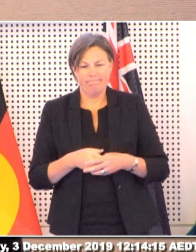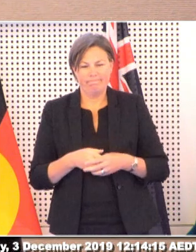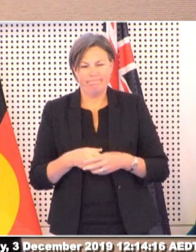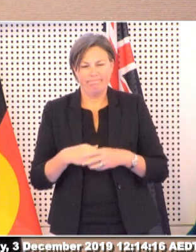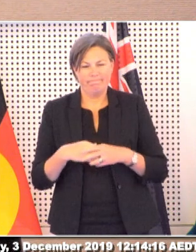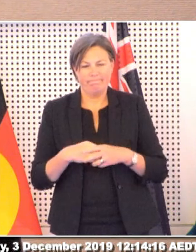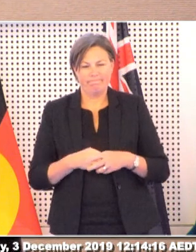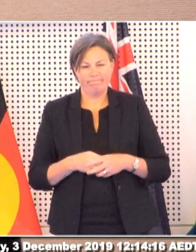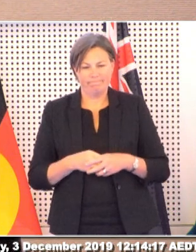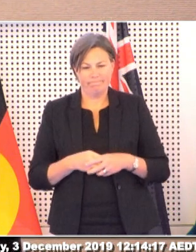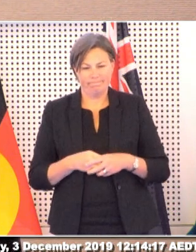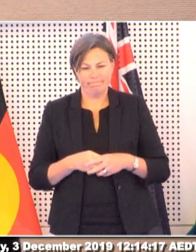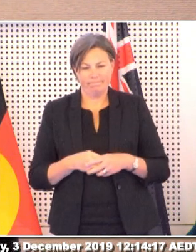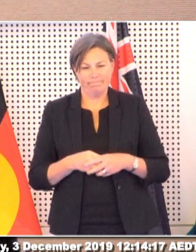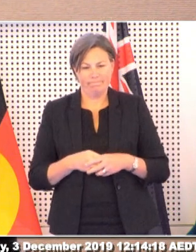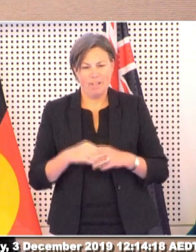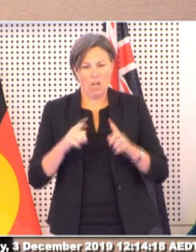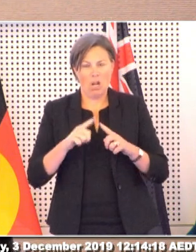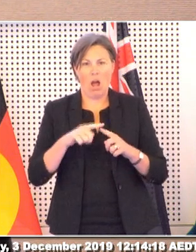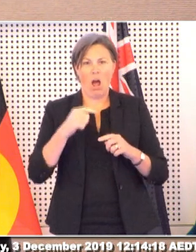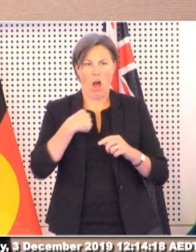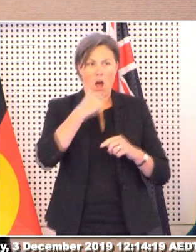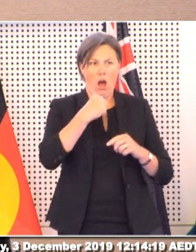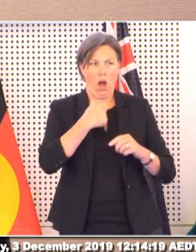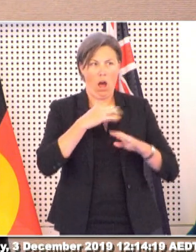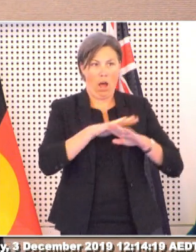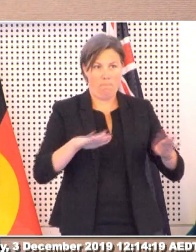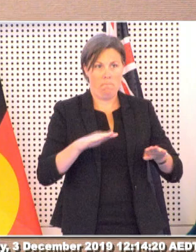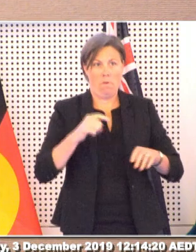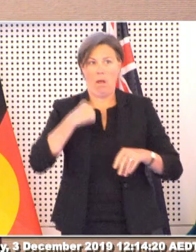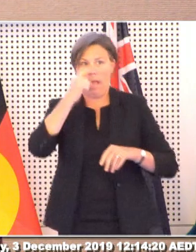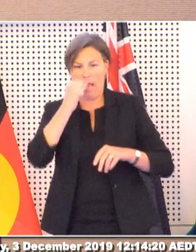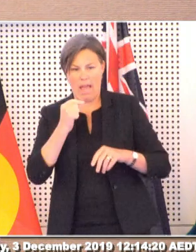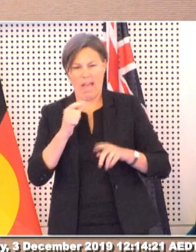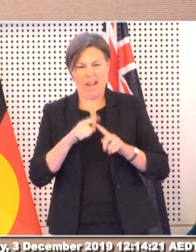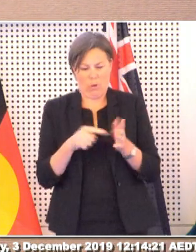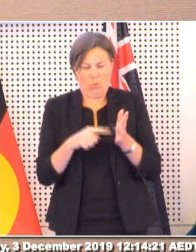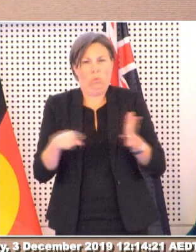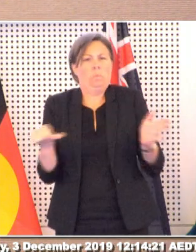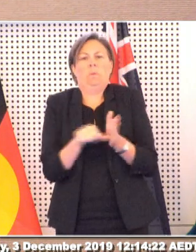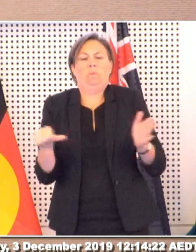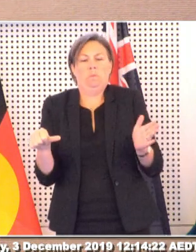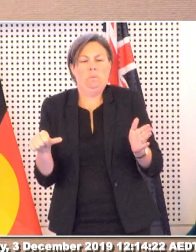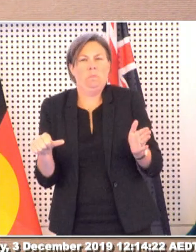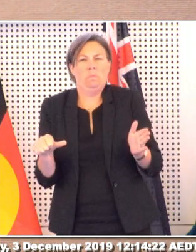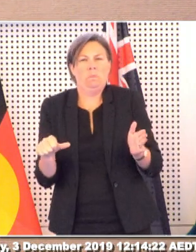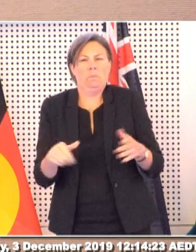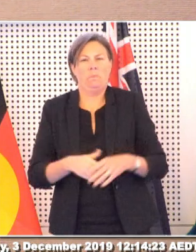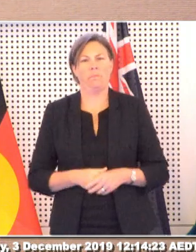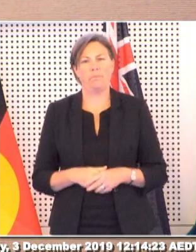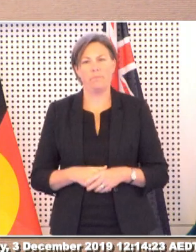And so the – the concept of being a – a – there’s damage that’s done